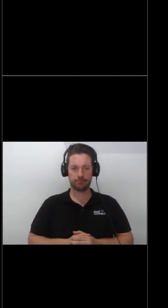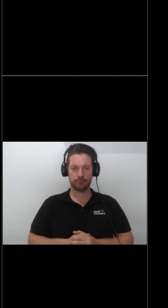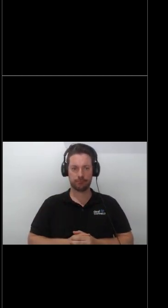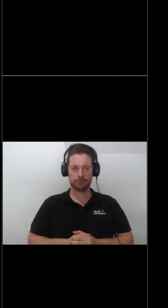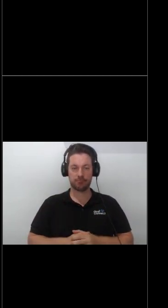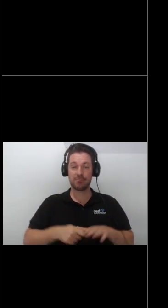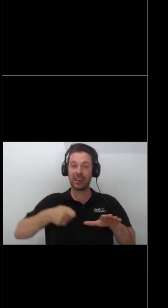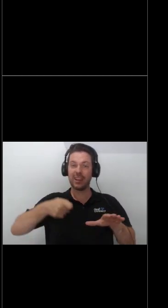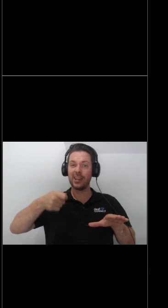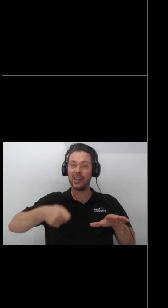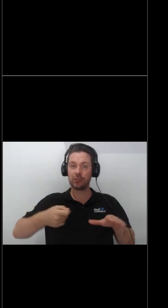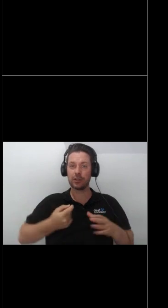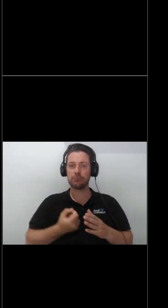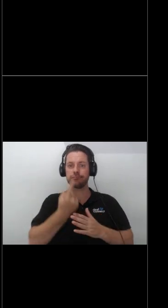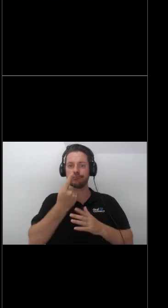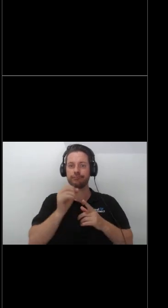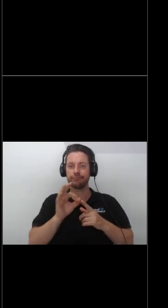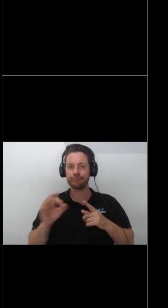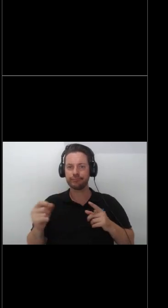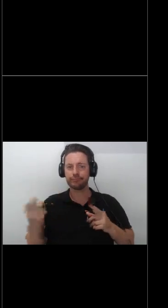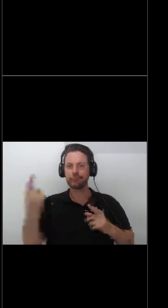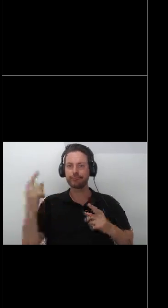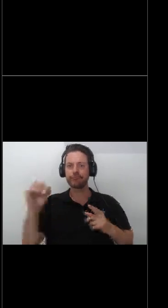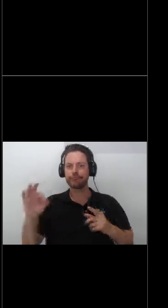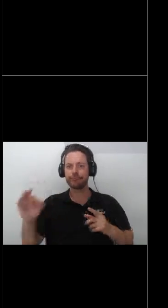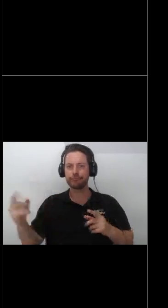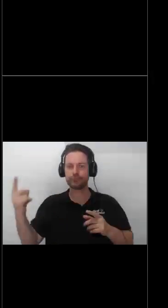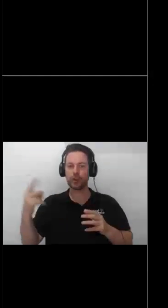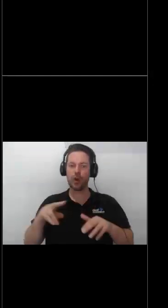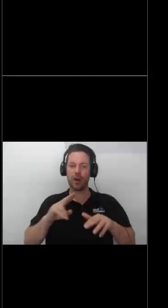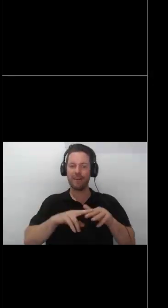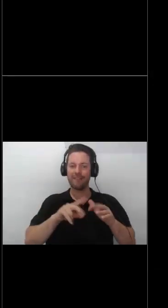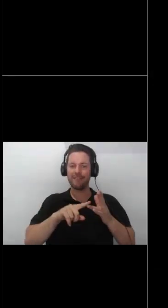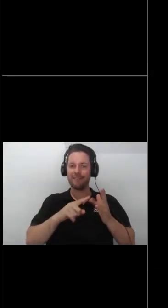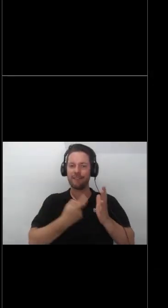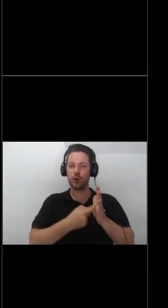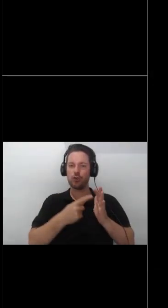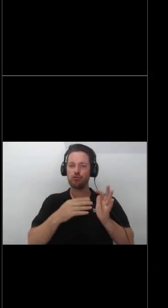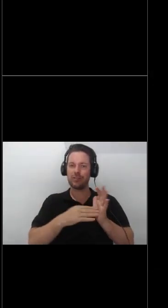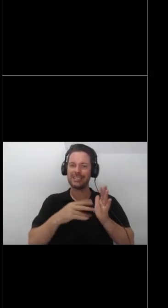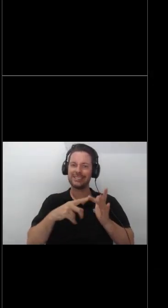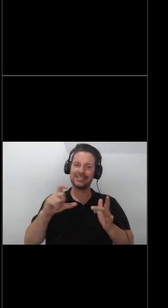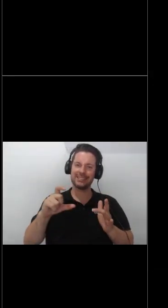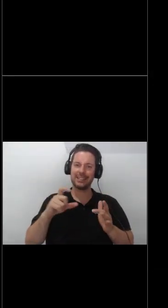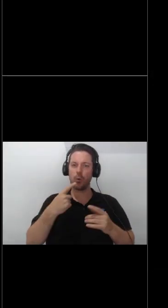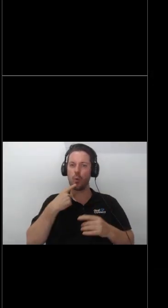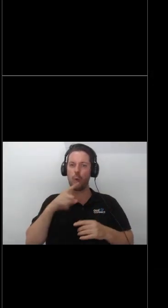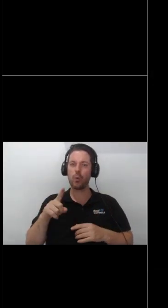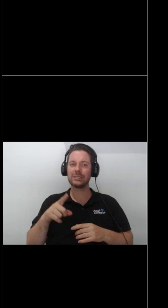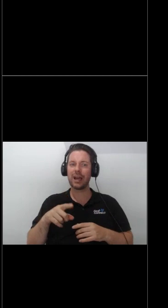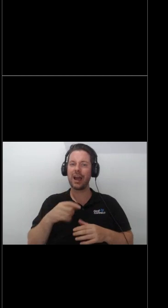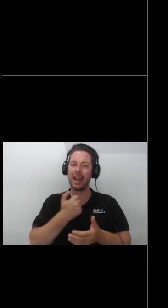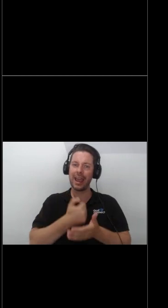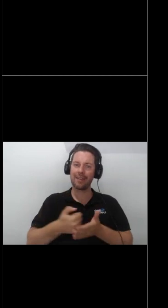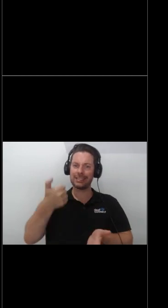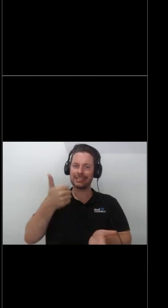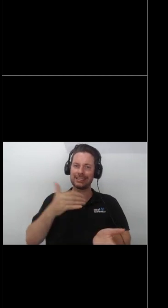So in the case of, say, for example, forensic authorities and treatment support orders that periodically reviewed every six months.